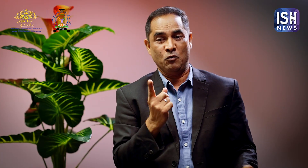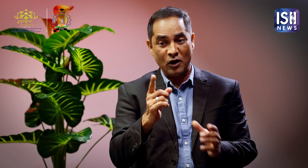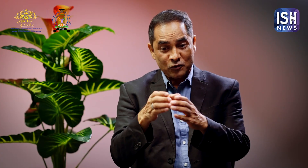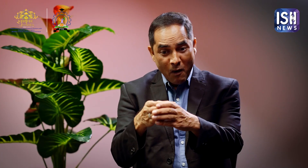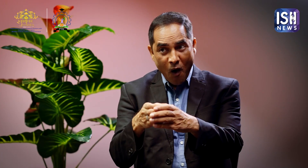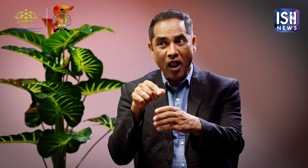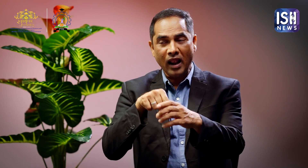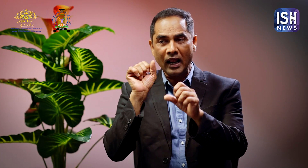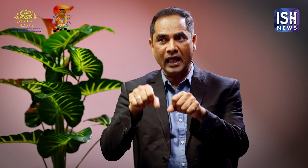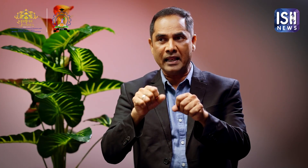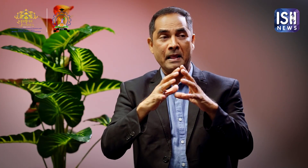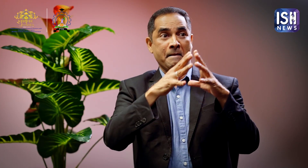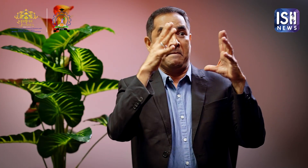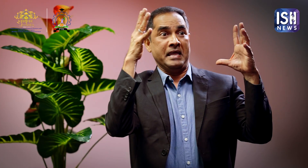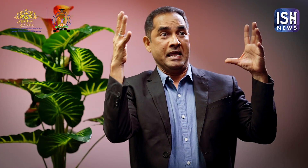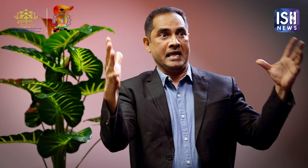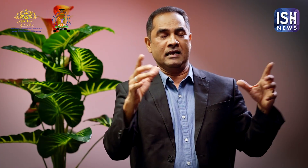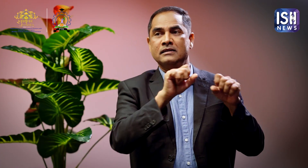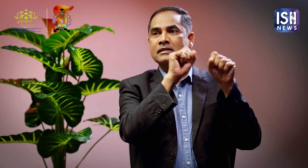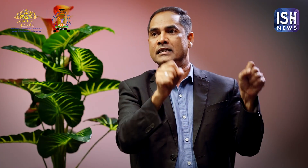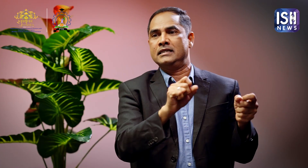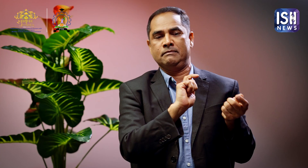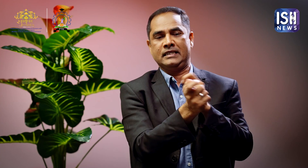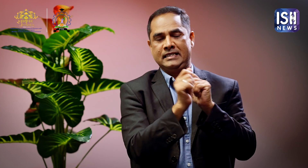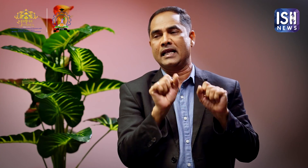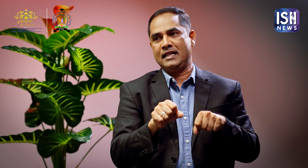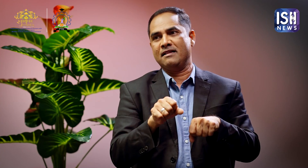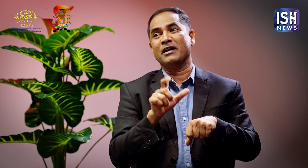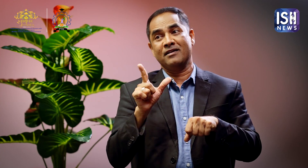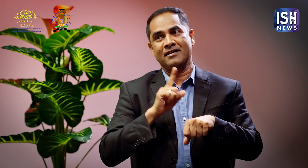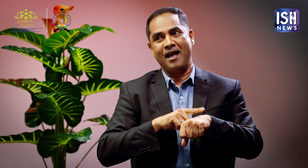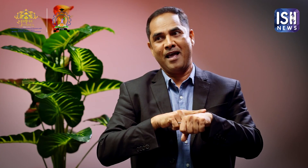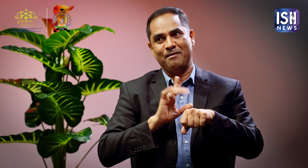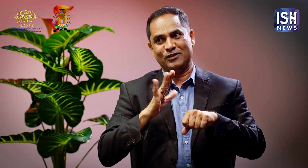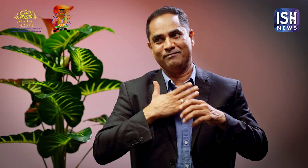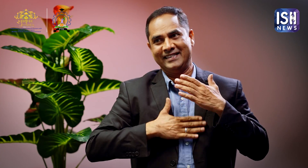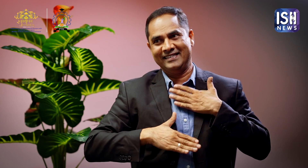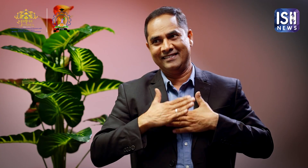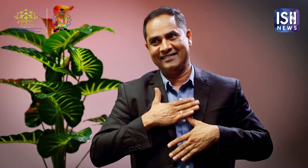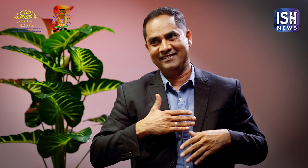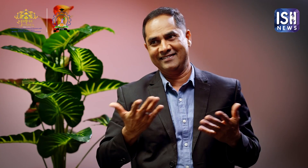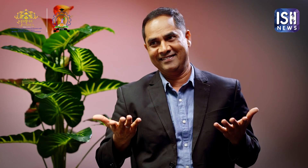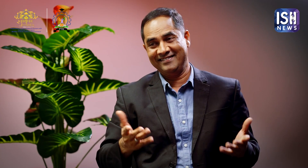I’m convinced that making a small change within the education system can lead to significant progress but it will take time and a lot of patience.